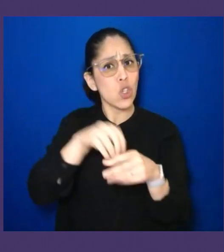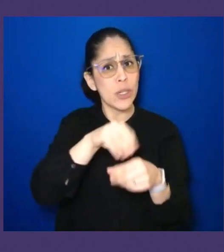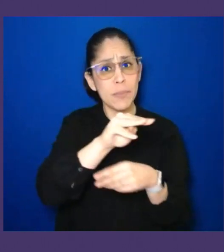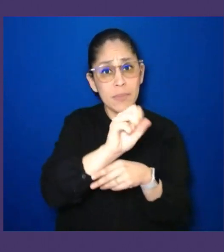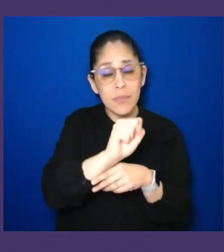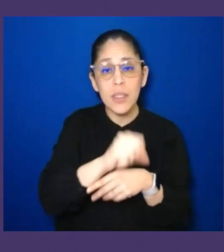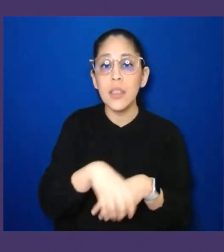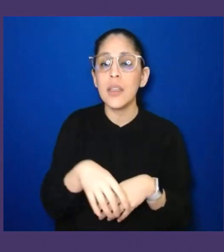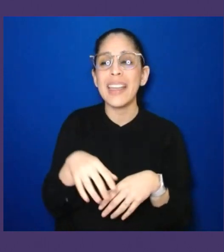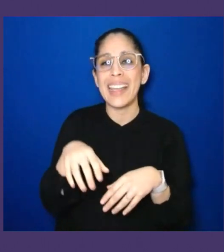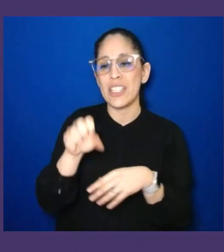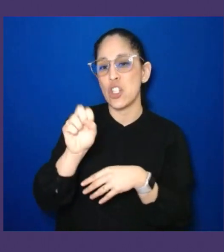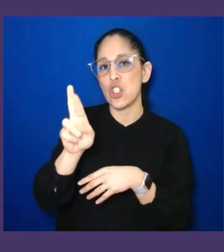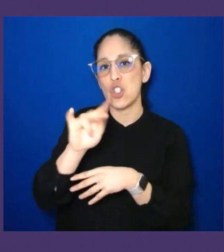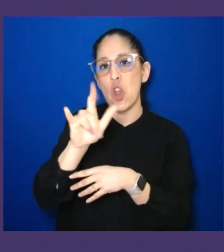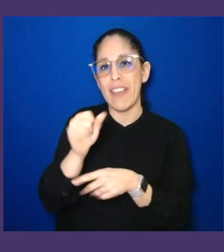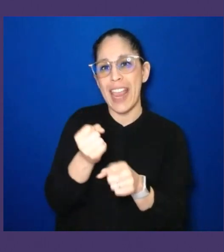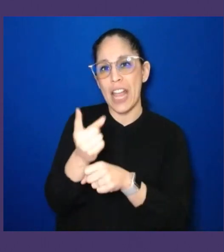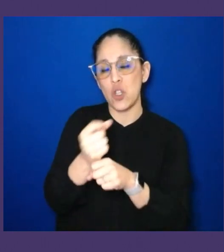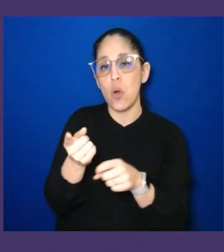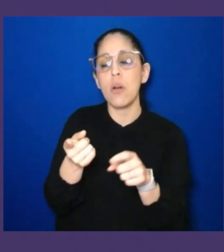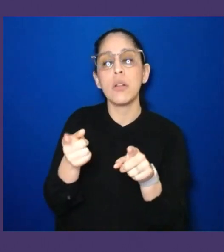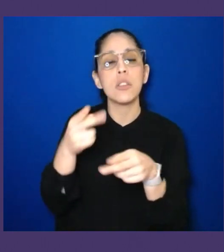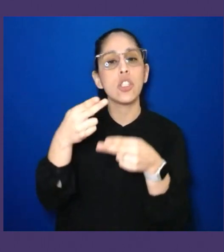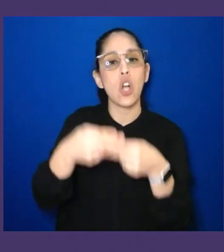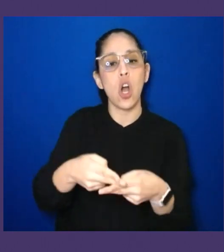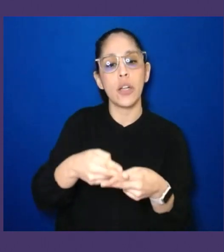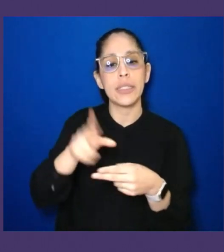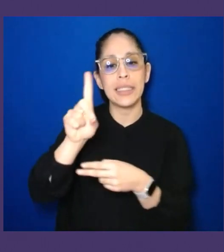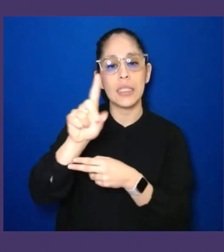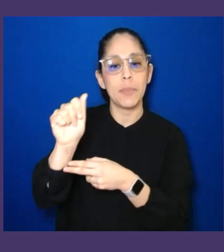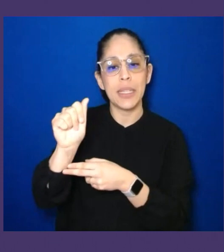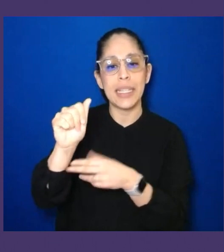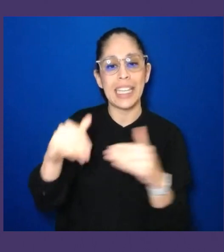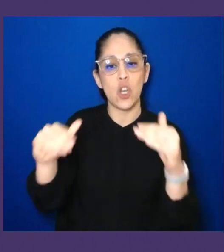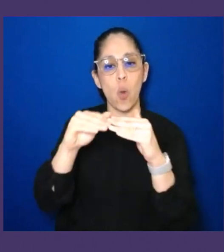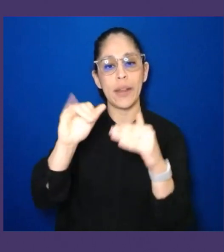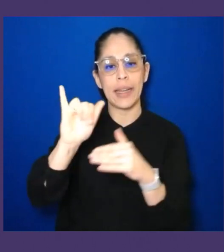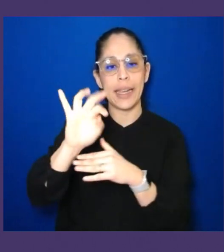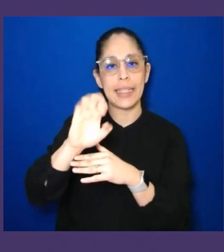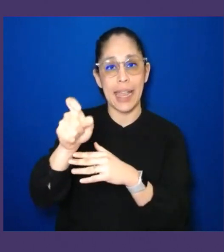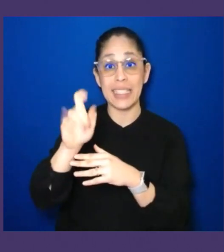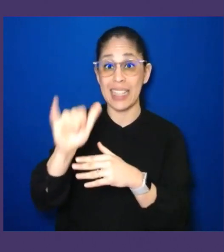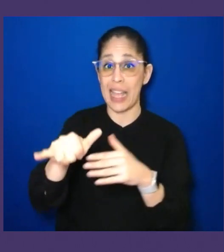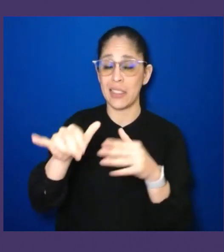the Disability Equality Index. And it's an international benchmark for disability inclusive practices and